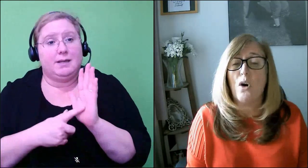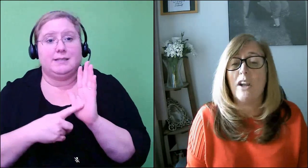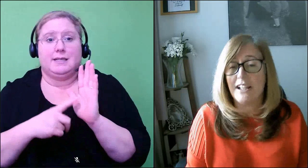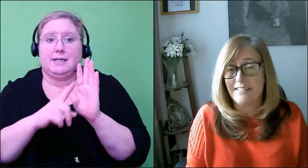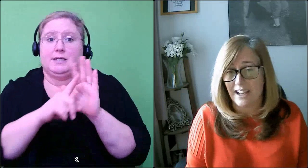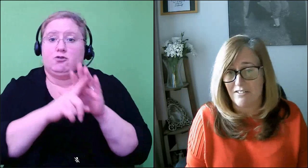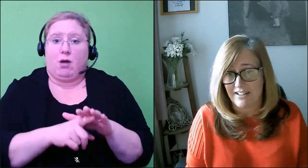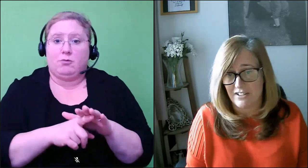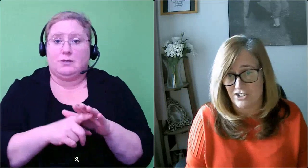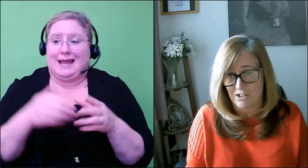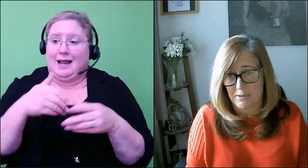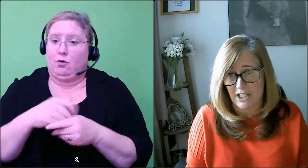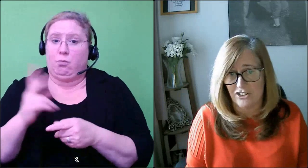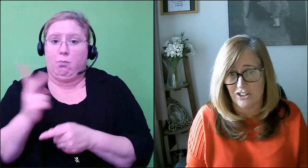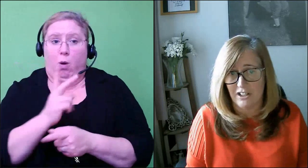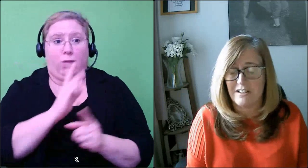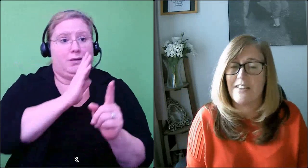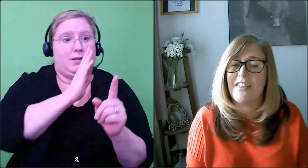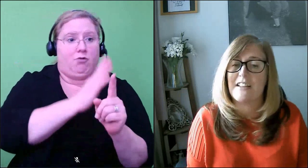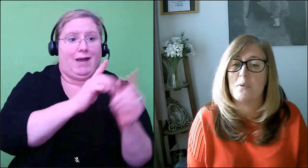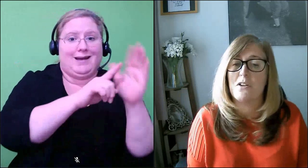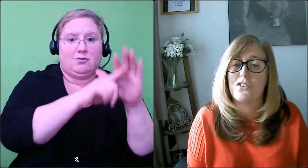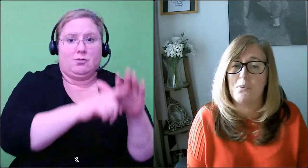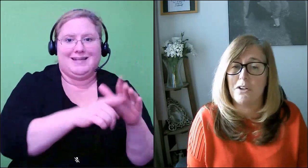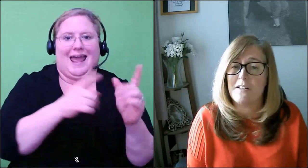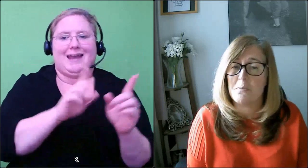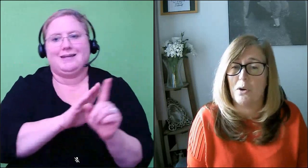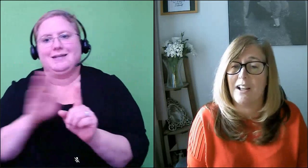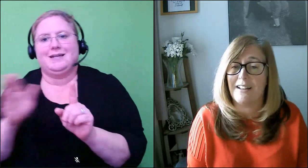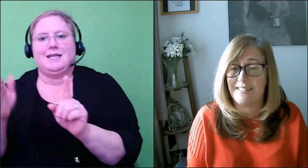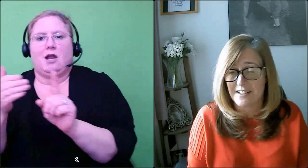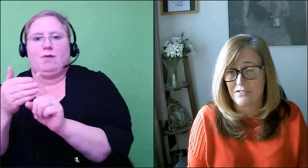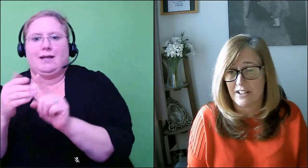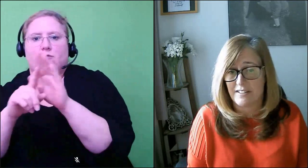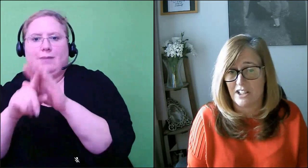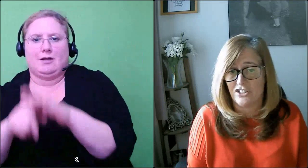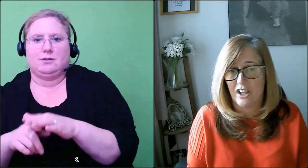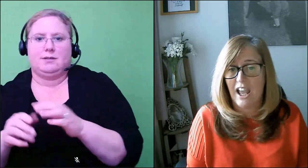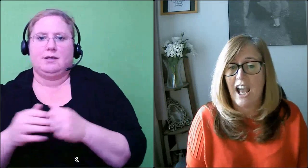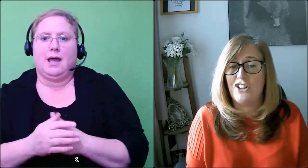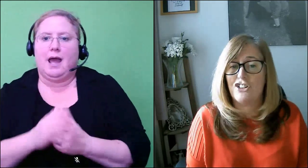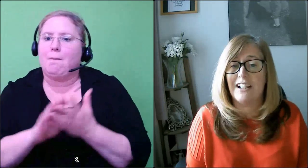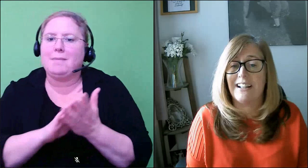someone is put at a disadvantage and treated less favourably because of their disability.